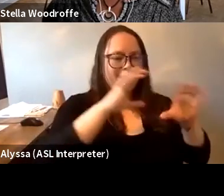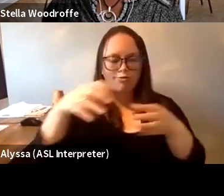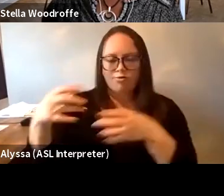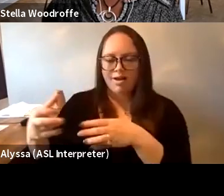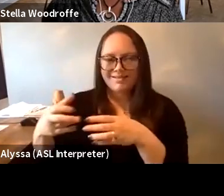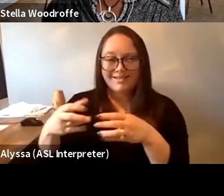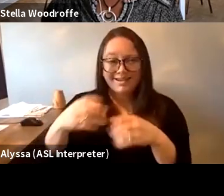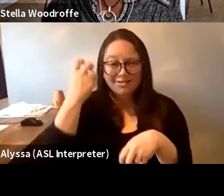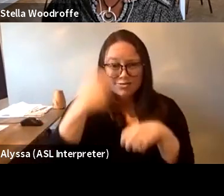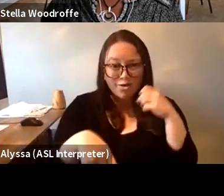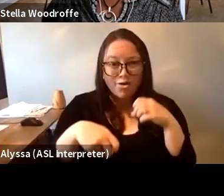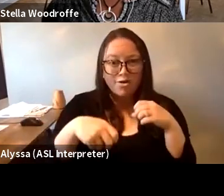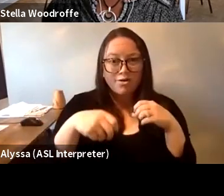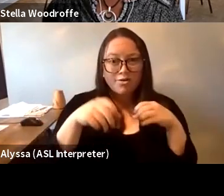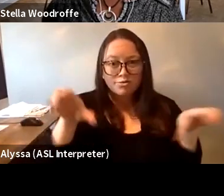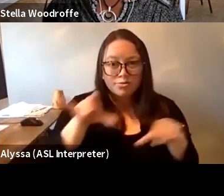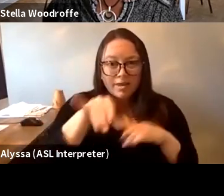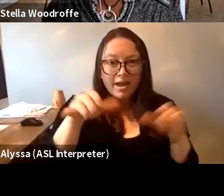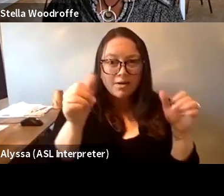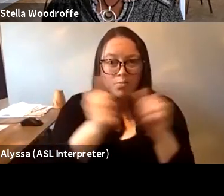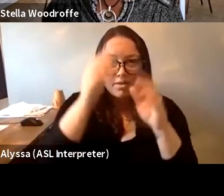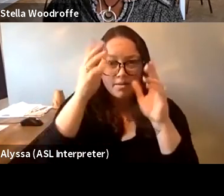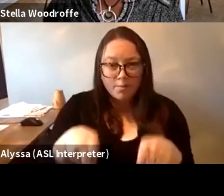someone with someone who's on the spectrum. So I think at the